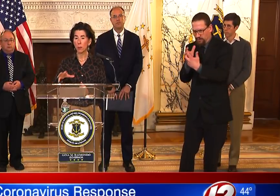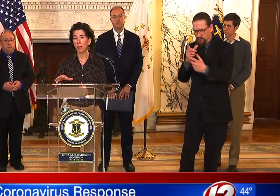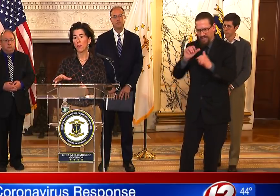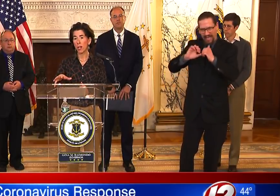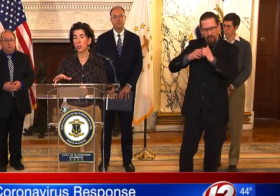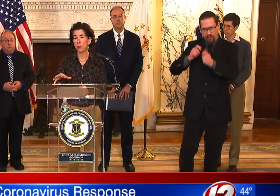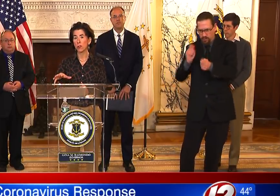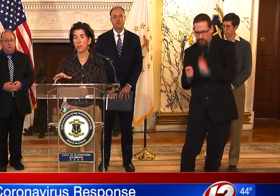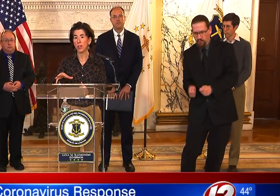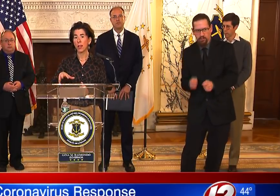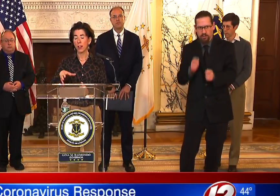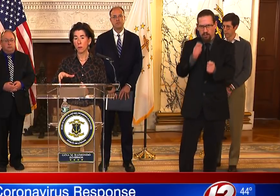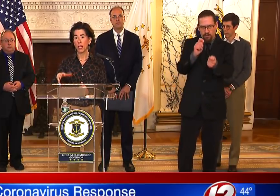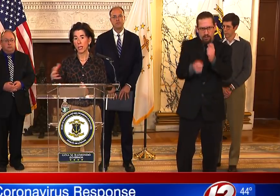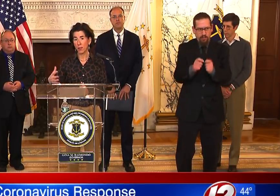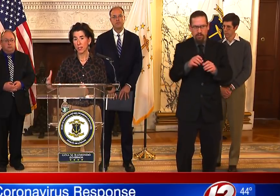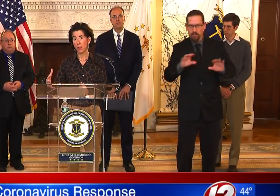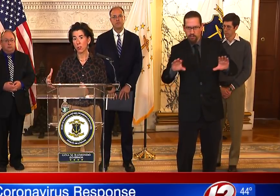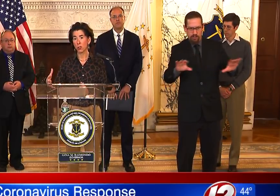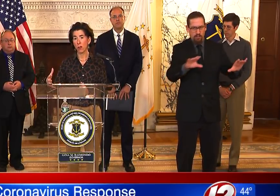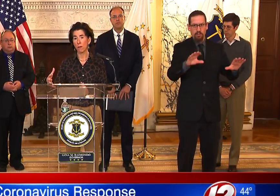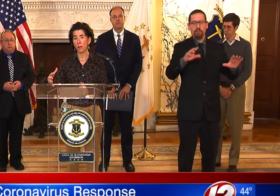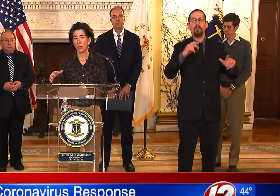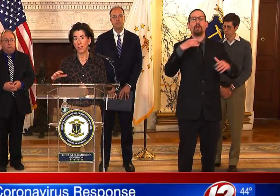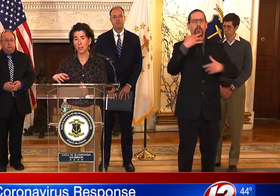BACK TO WORK AND DO IT SAFELY.